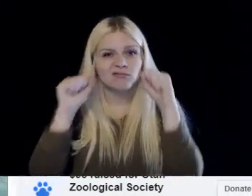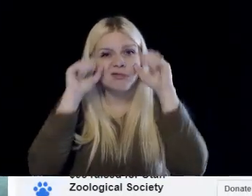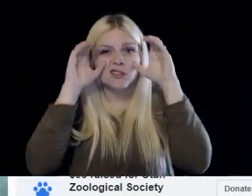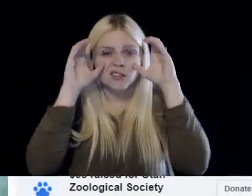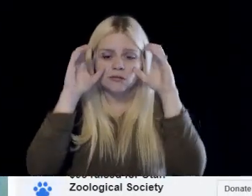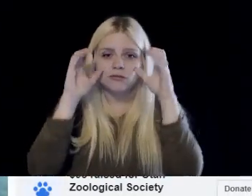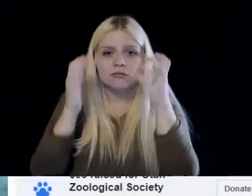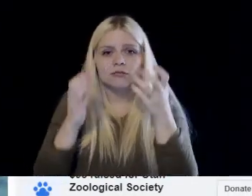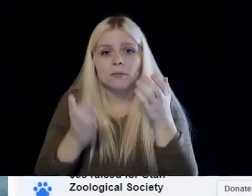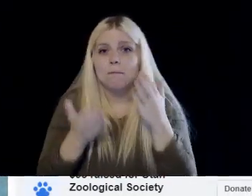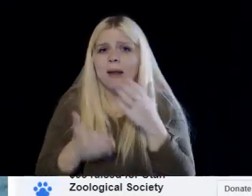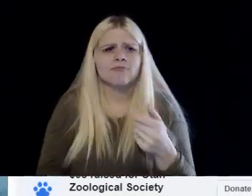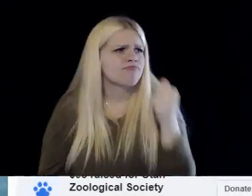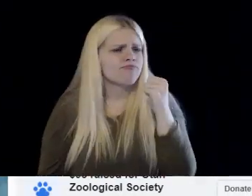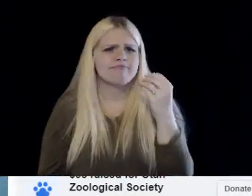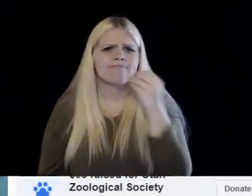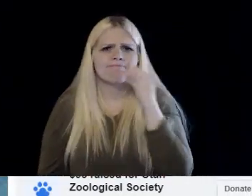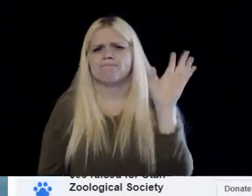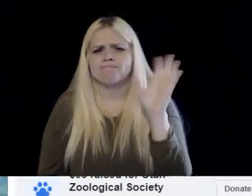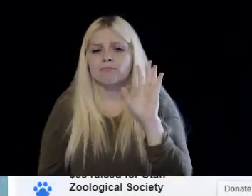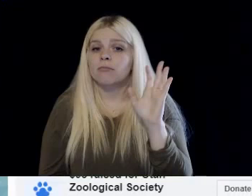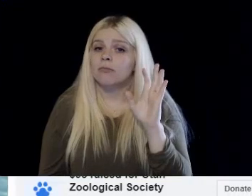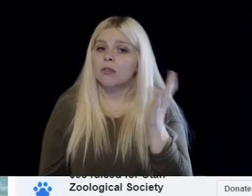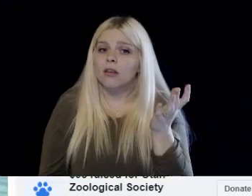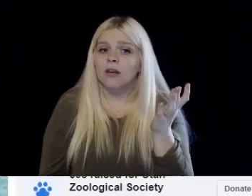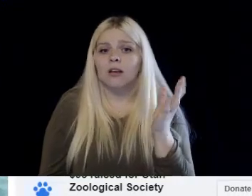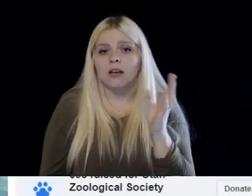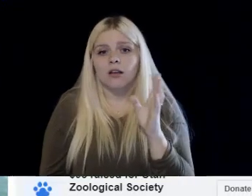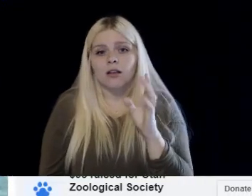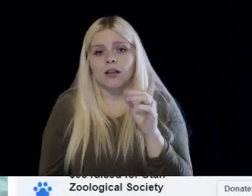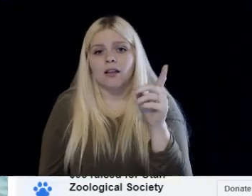So these guys- Erica: These guys look very playful!